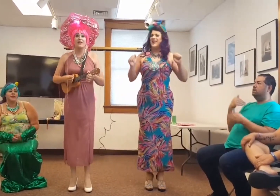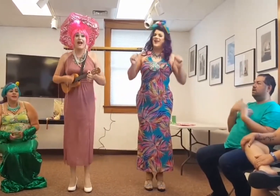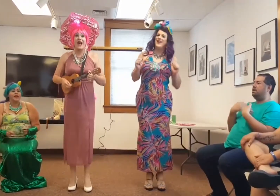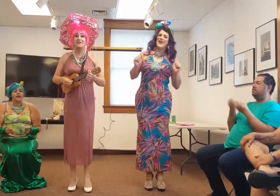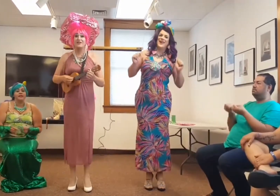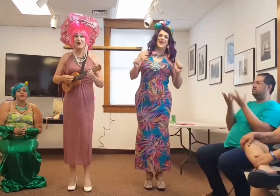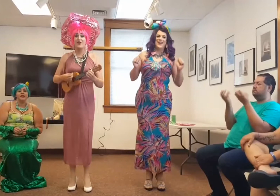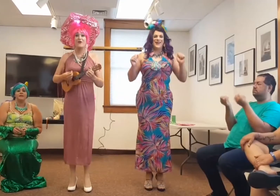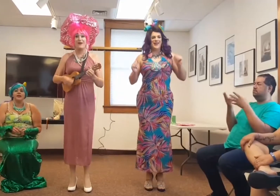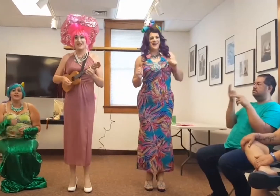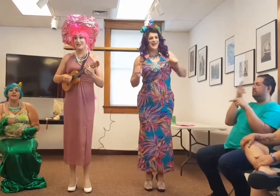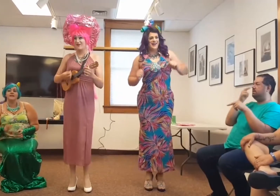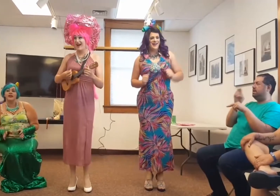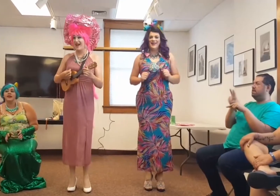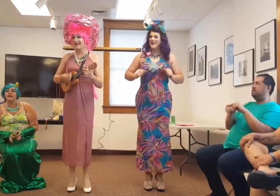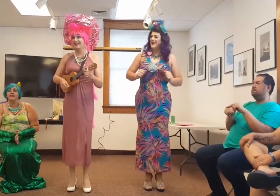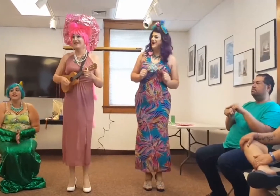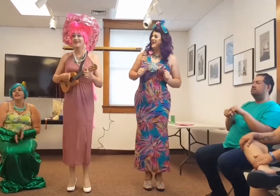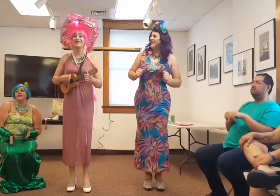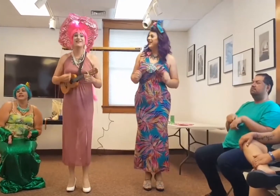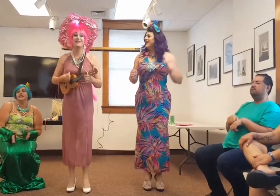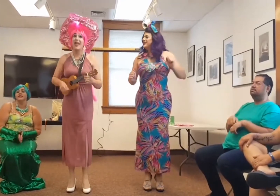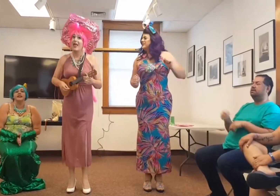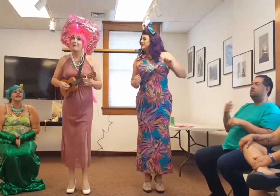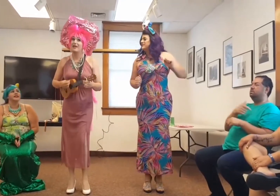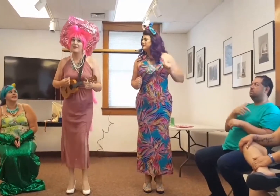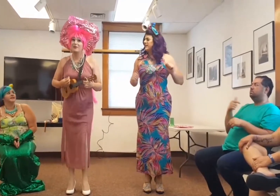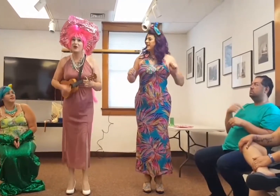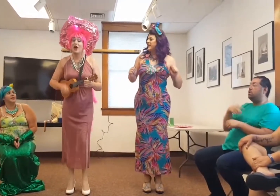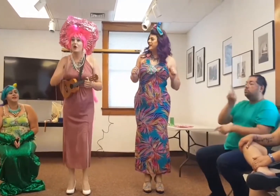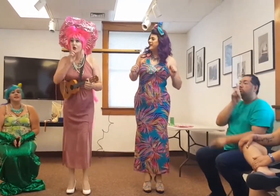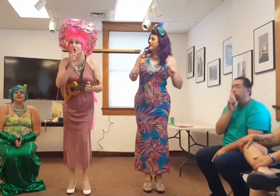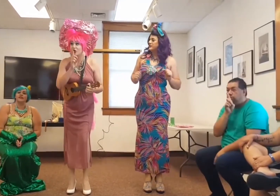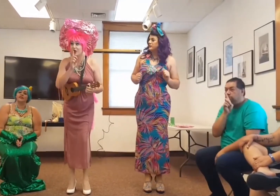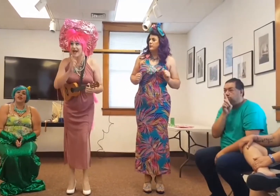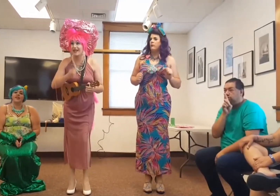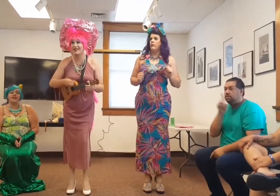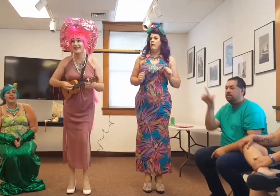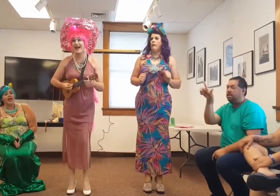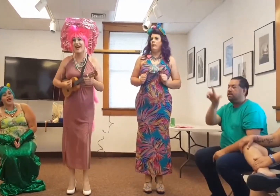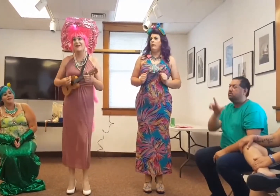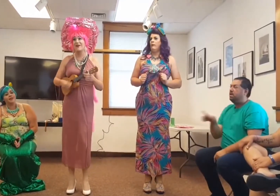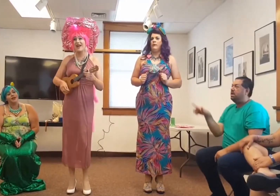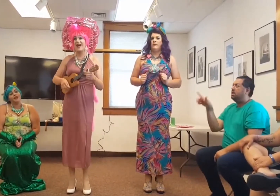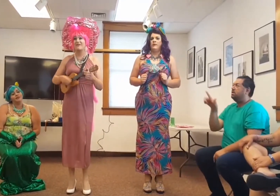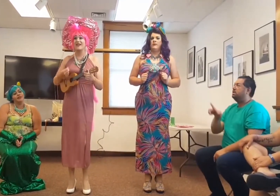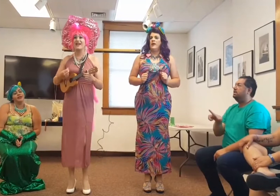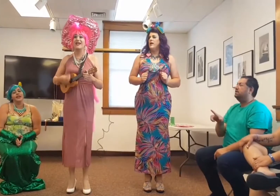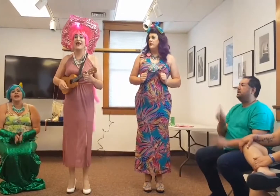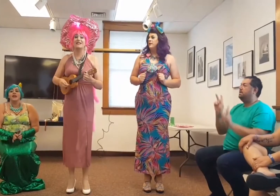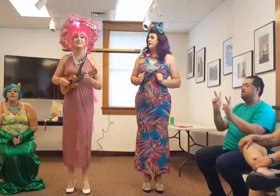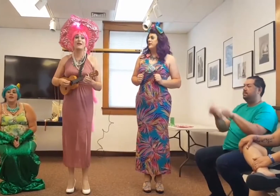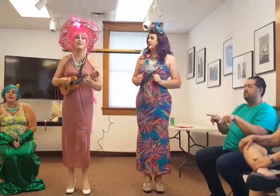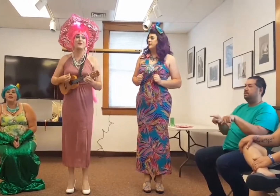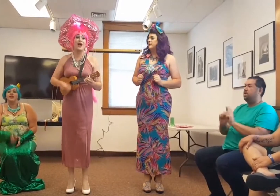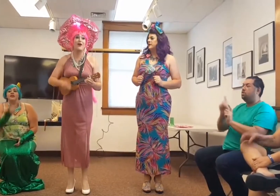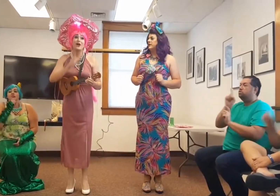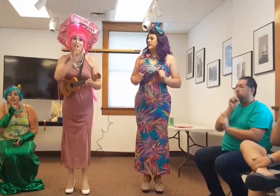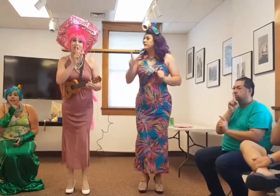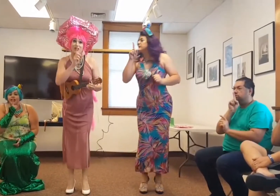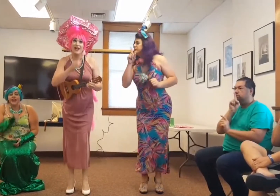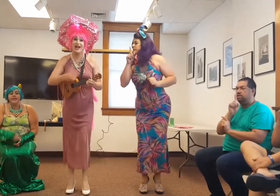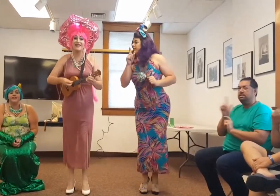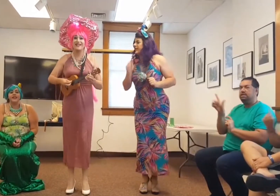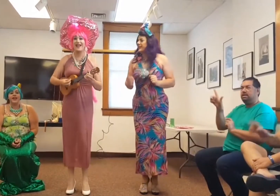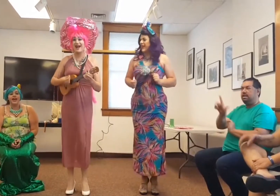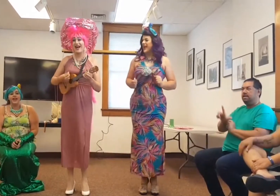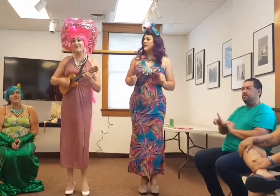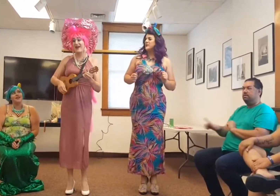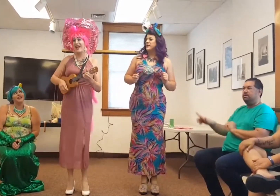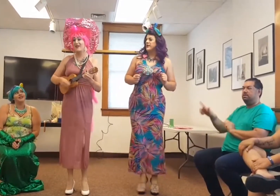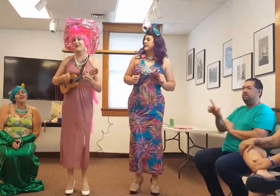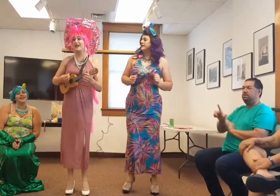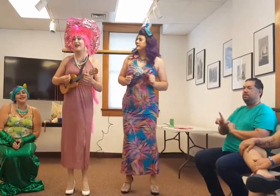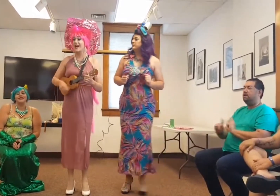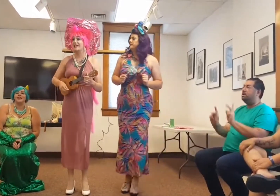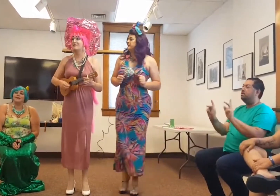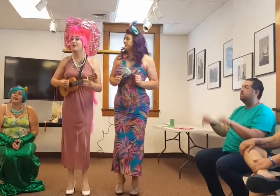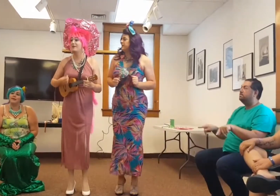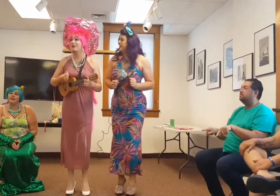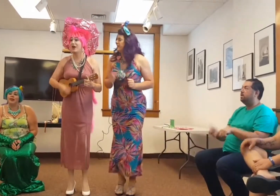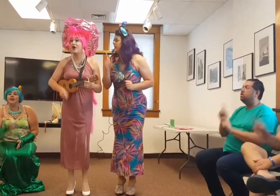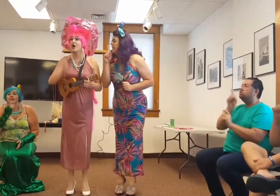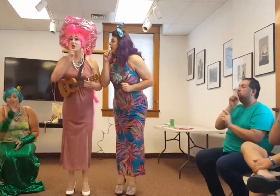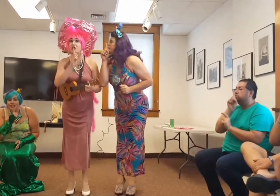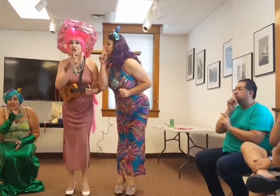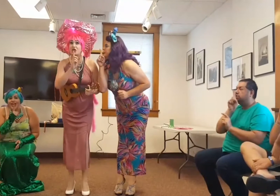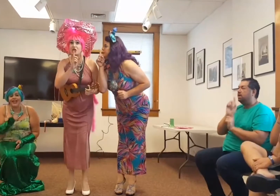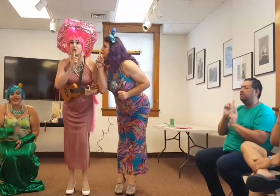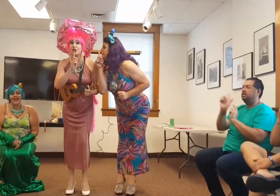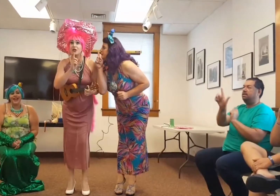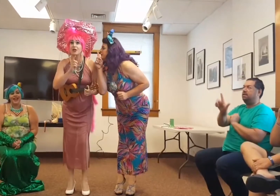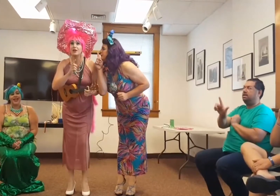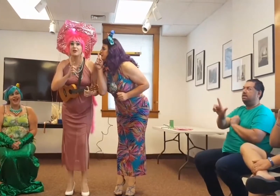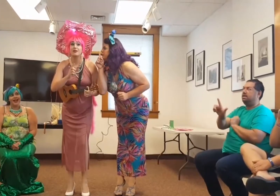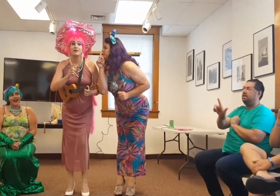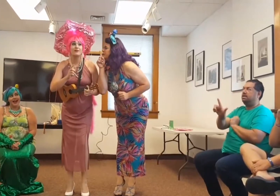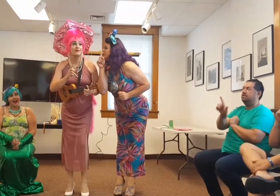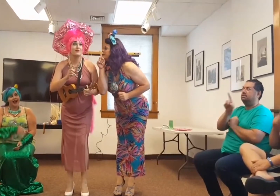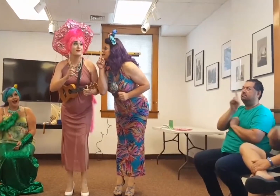have so much fun. People go shhh at the library. Yes, people go shhh at the library. People go shhh....